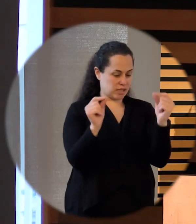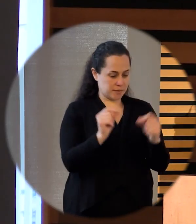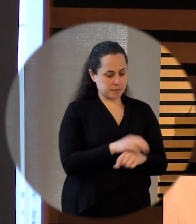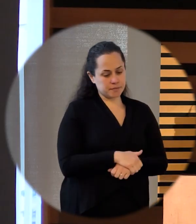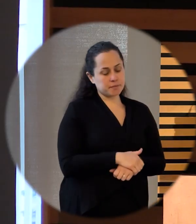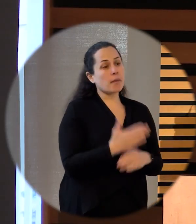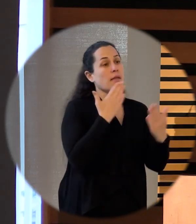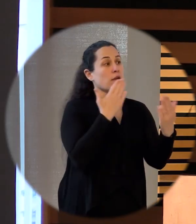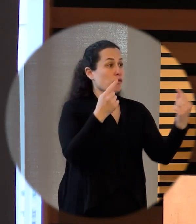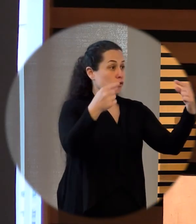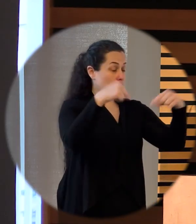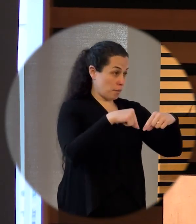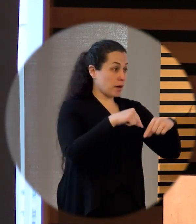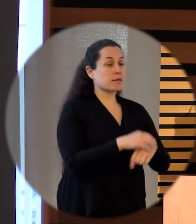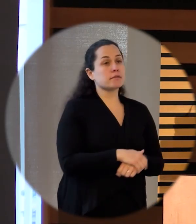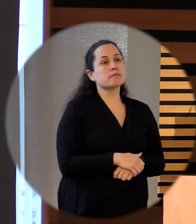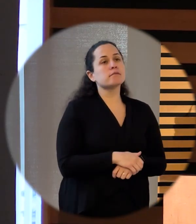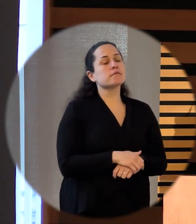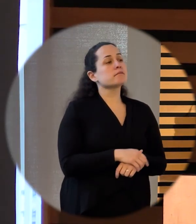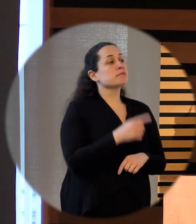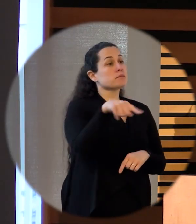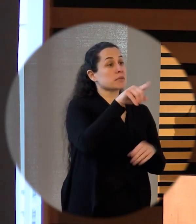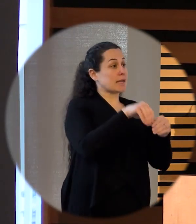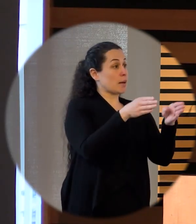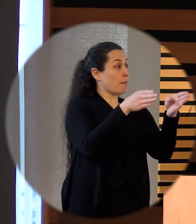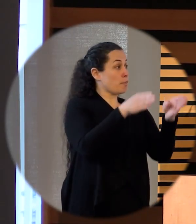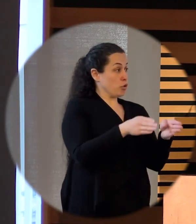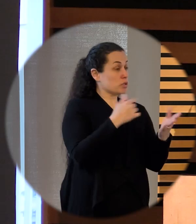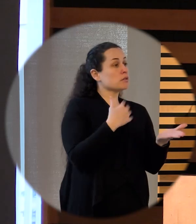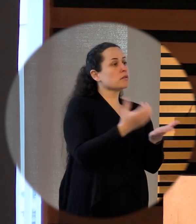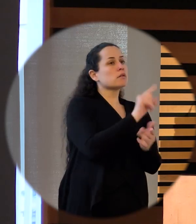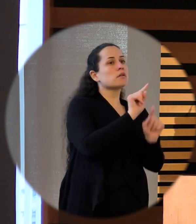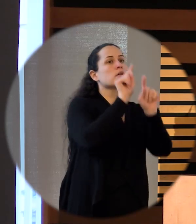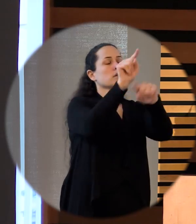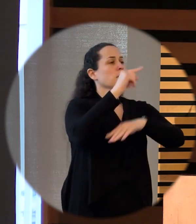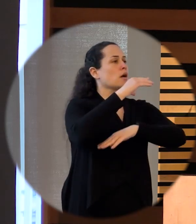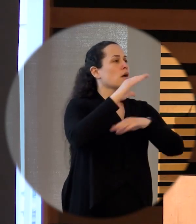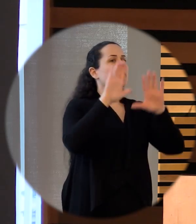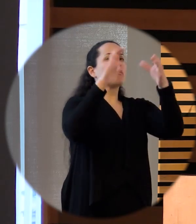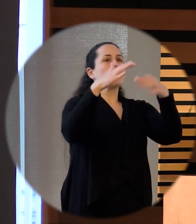us. And for those of you in person, we also encourage you to swing by our podcast booth in the